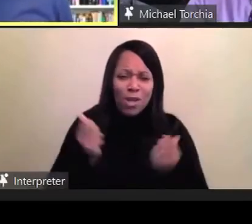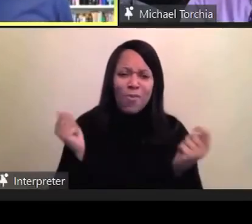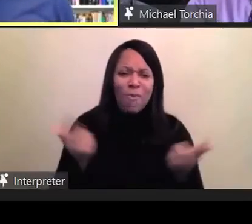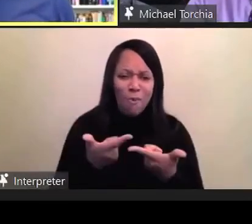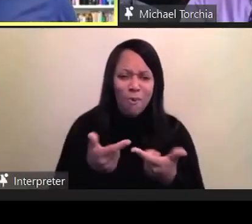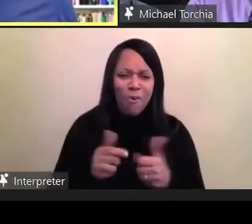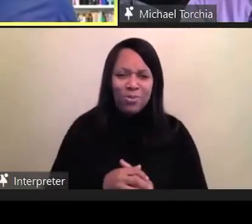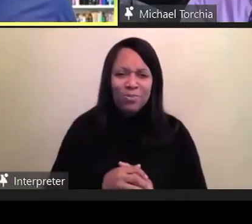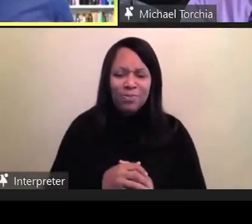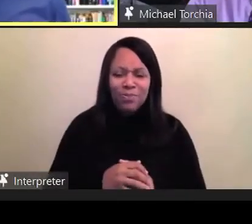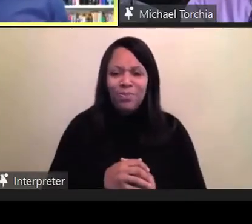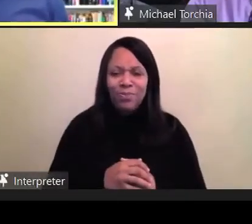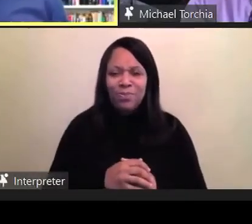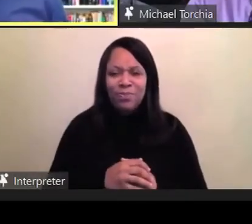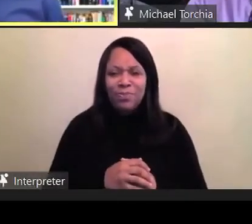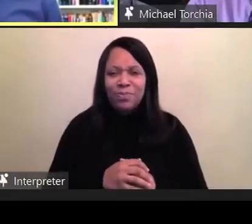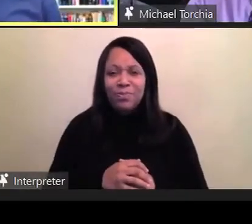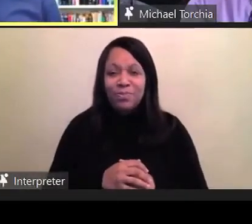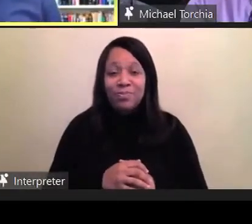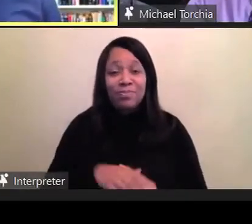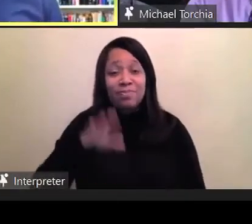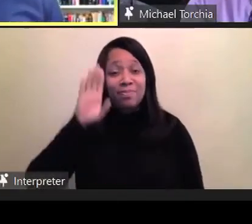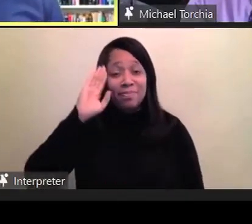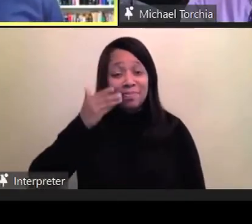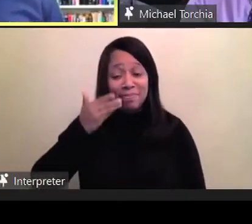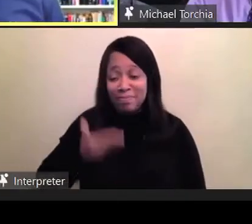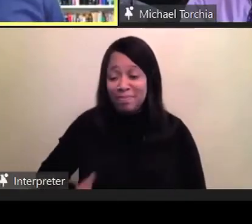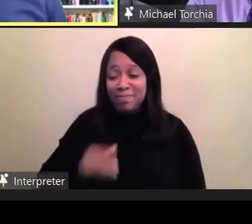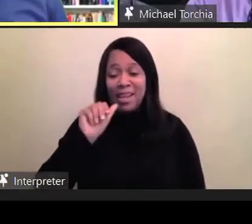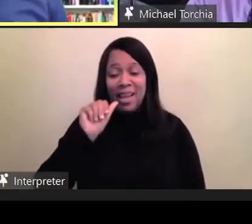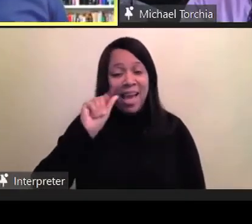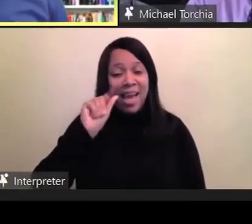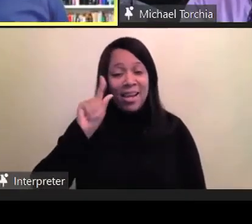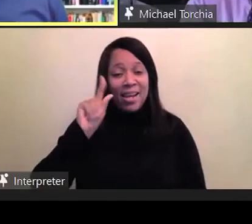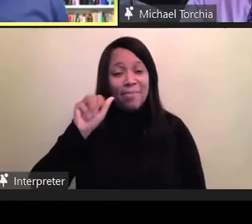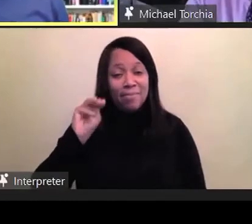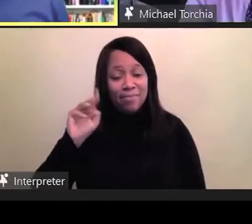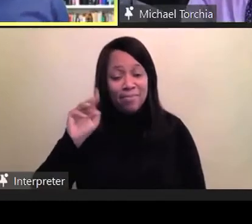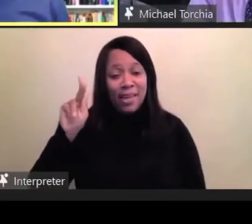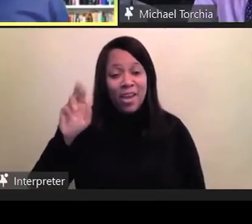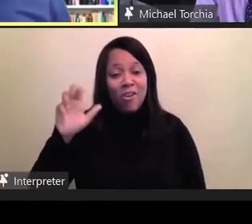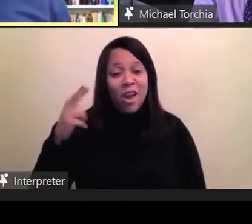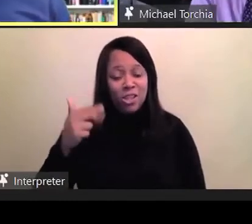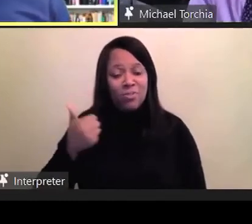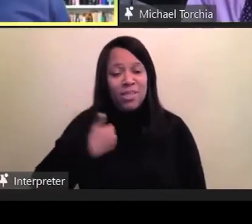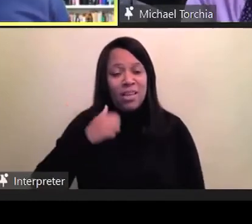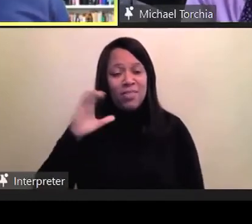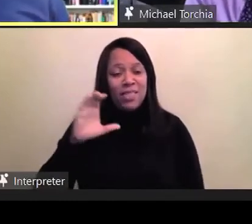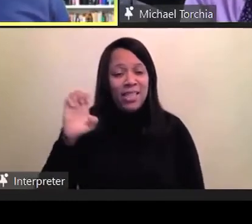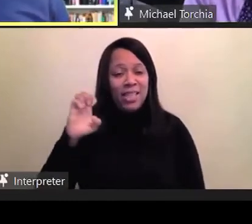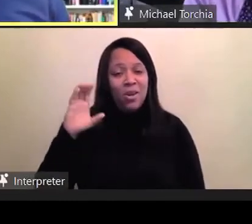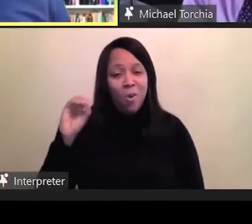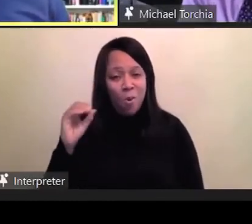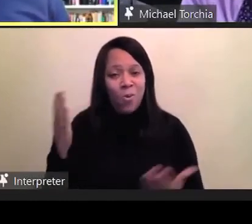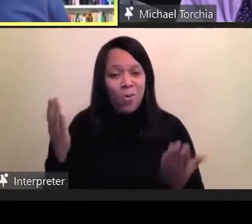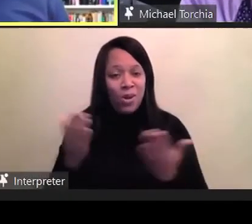So my name is Adam Karasch. And I am the chief executive officer at karasch.com.